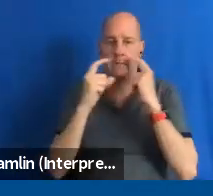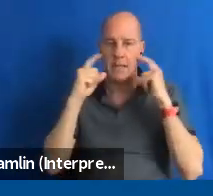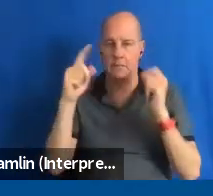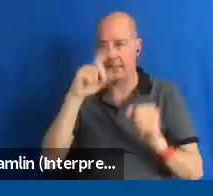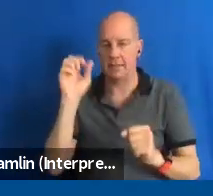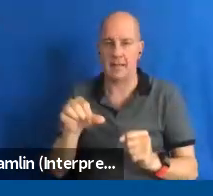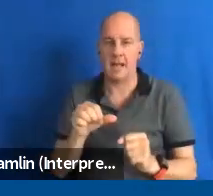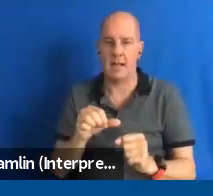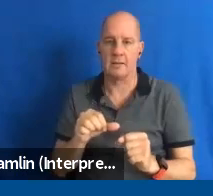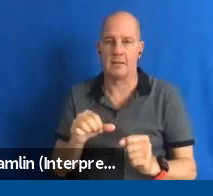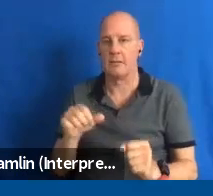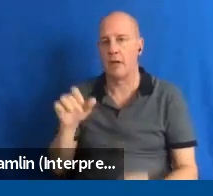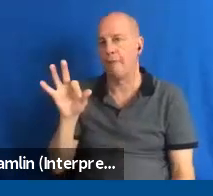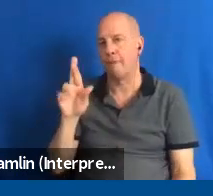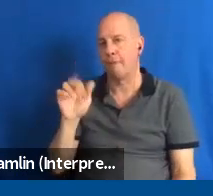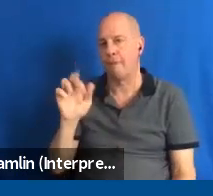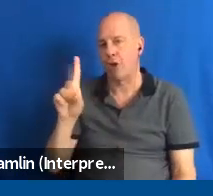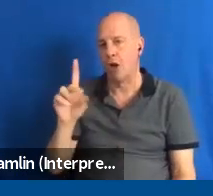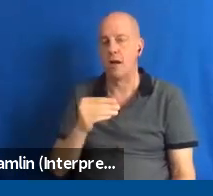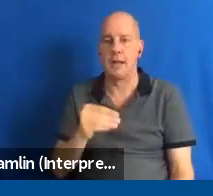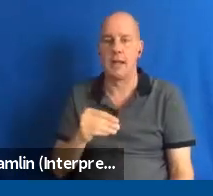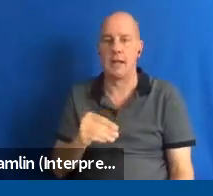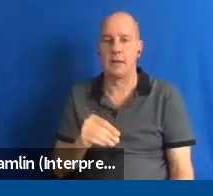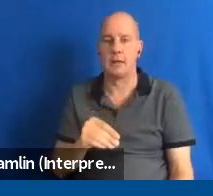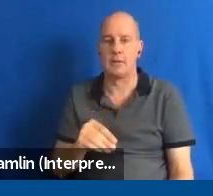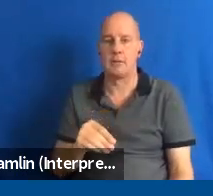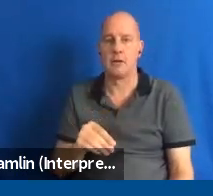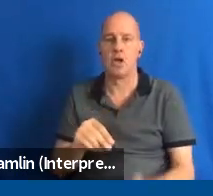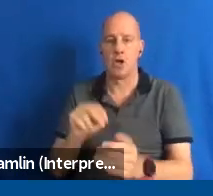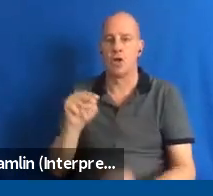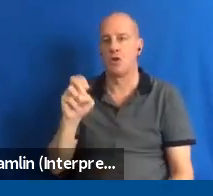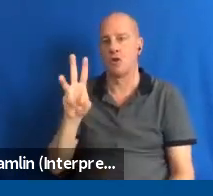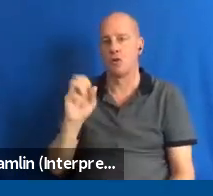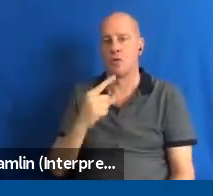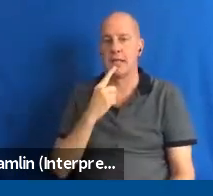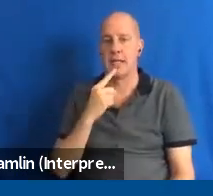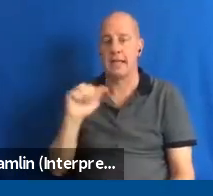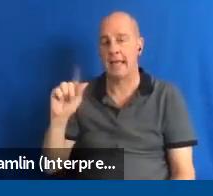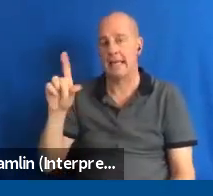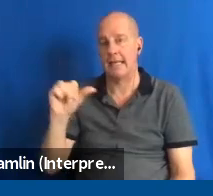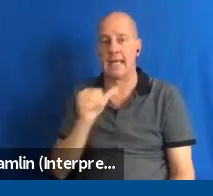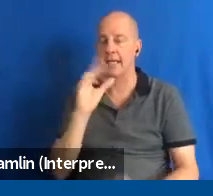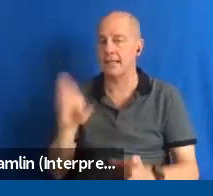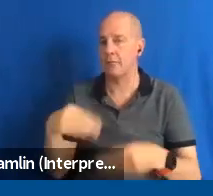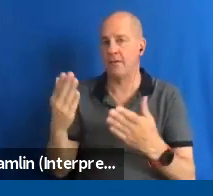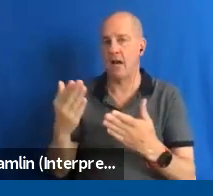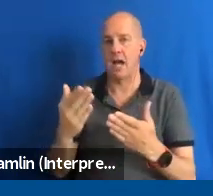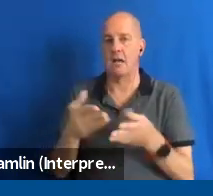the press release explicitly stated that the ADA does not provide blanket exemption to people with